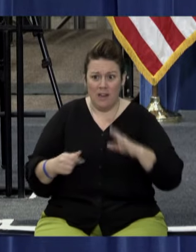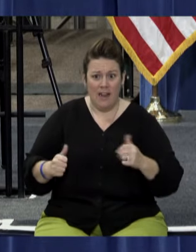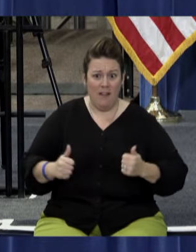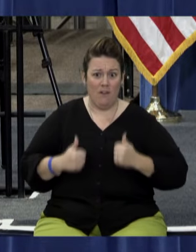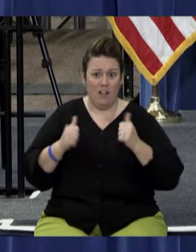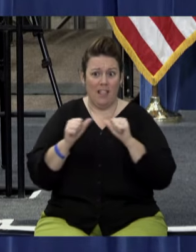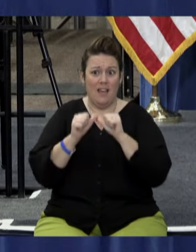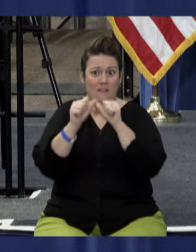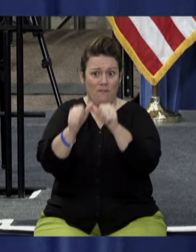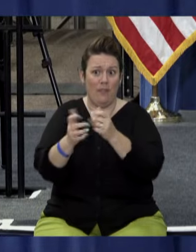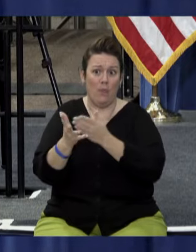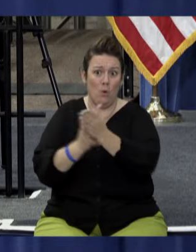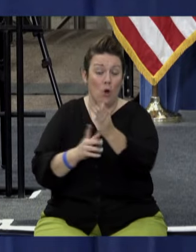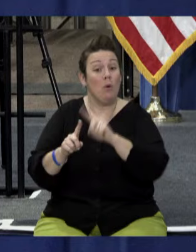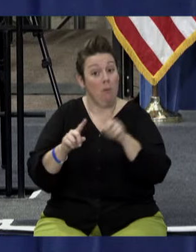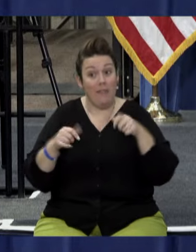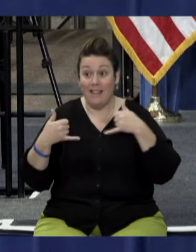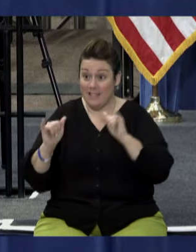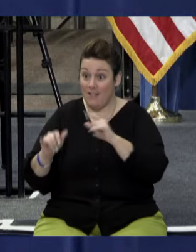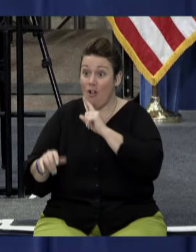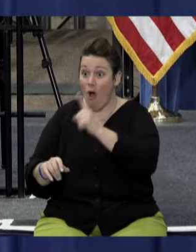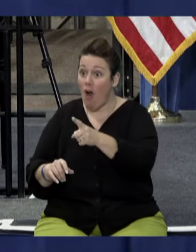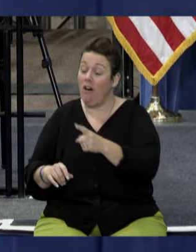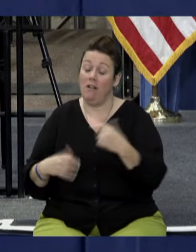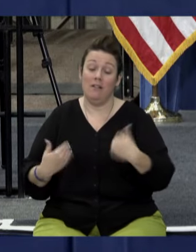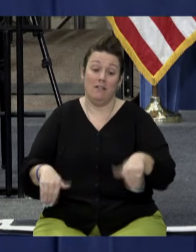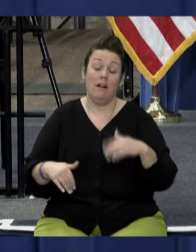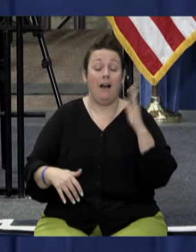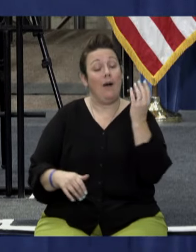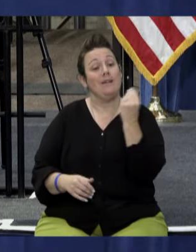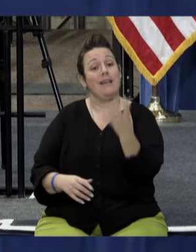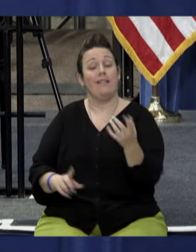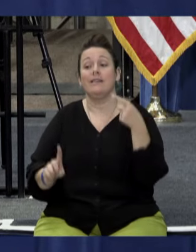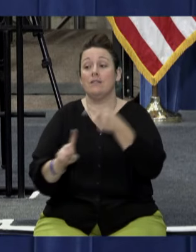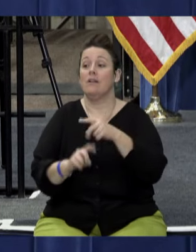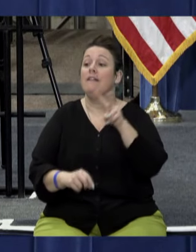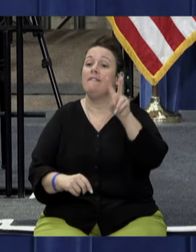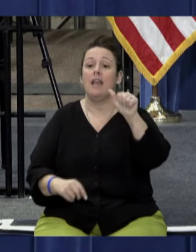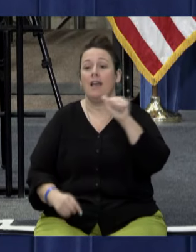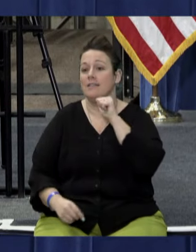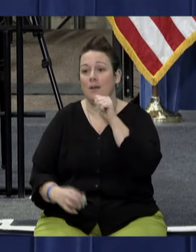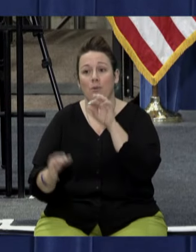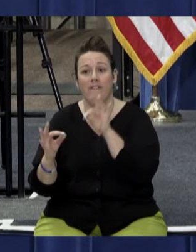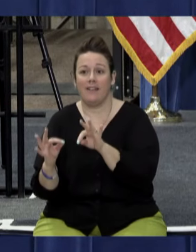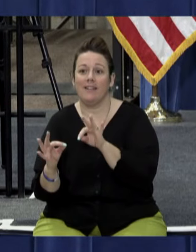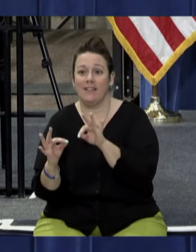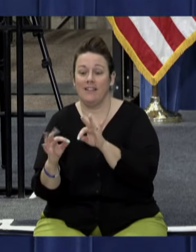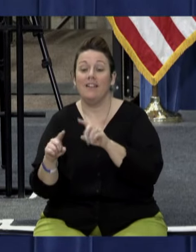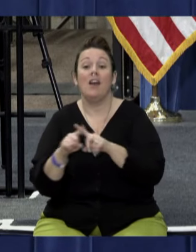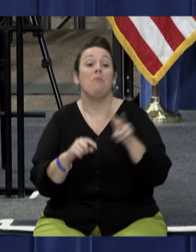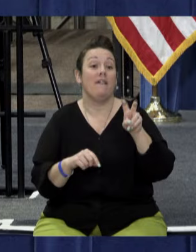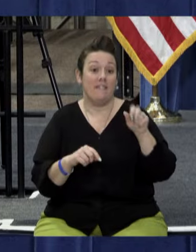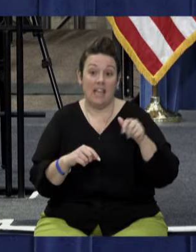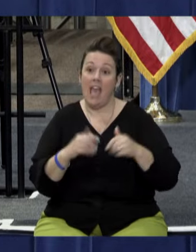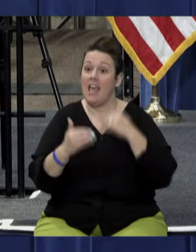So I will just say this. I'll just -- the VA is not perfect. But the VA is moving. For those